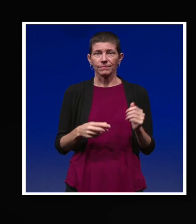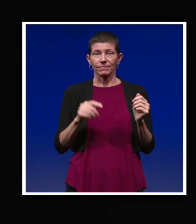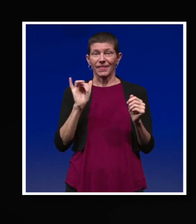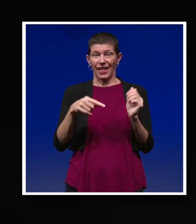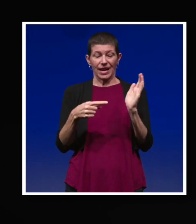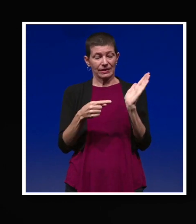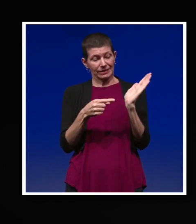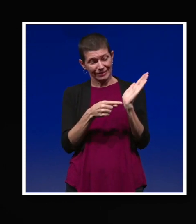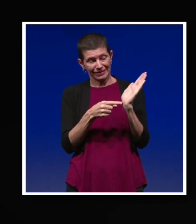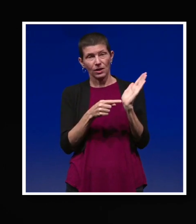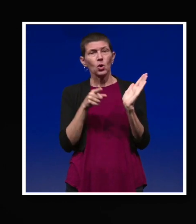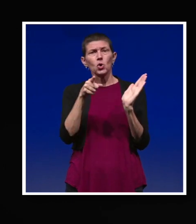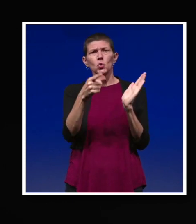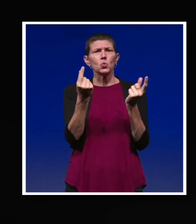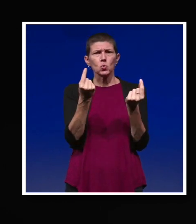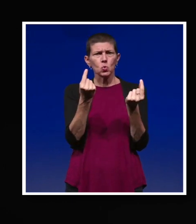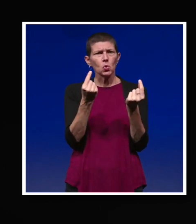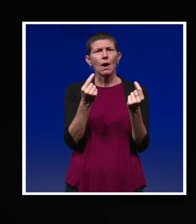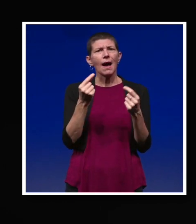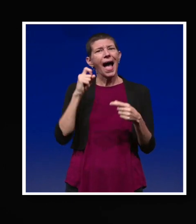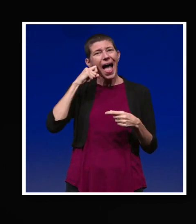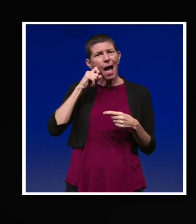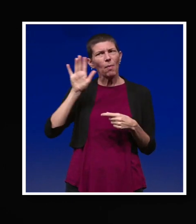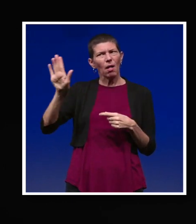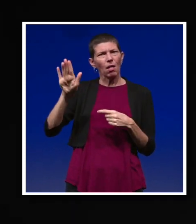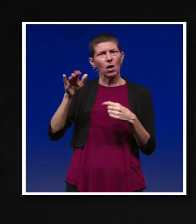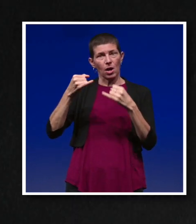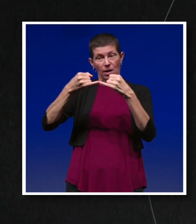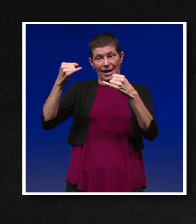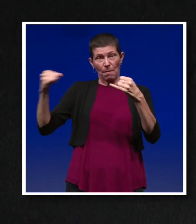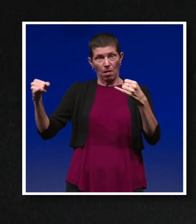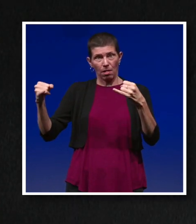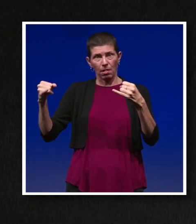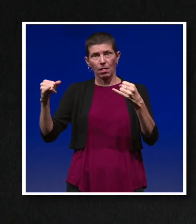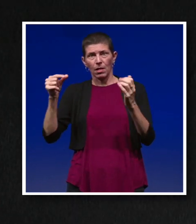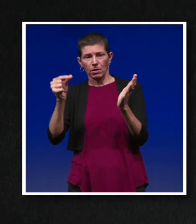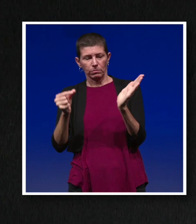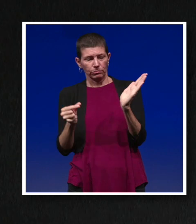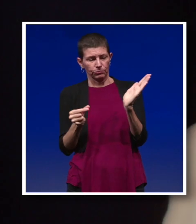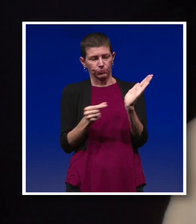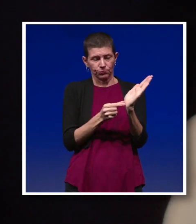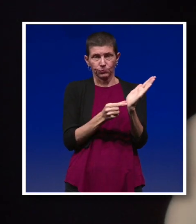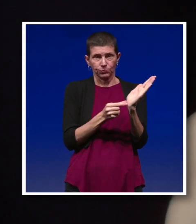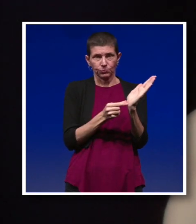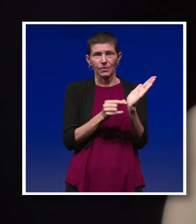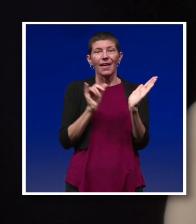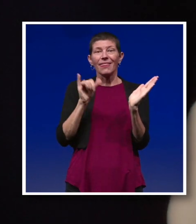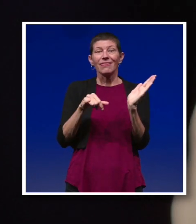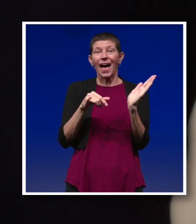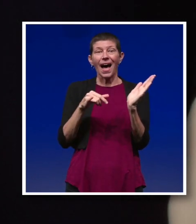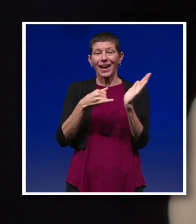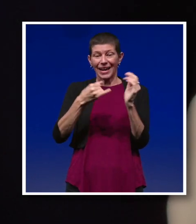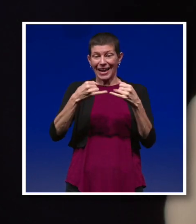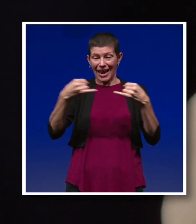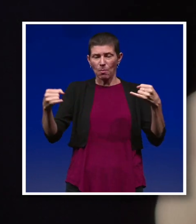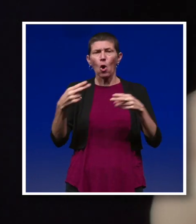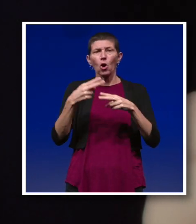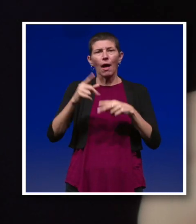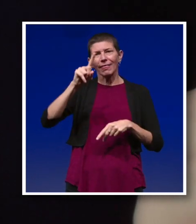This charging port is where you will place the Apple provided charging cable. This cable is called a lightning cable.